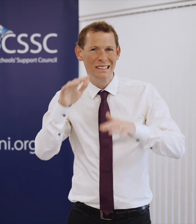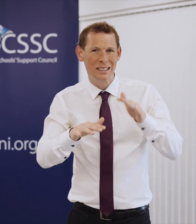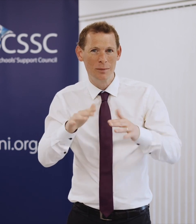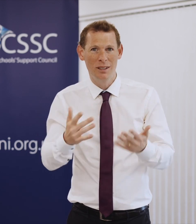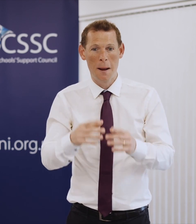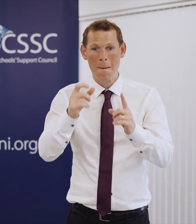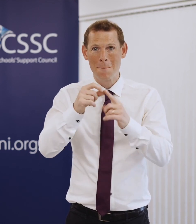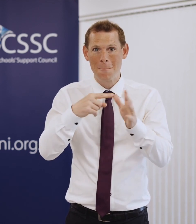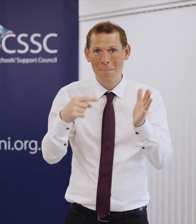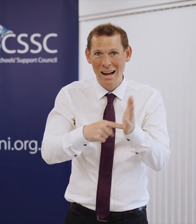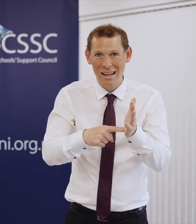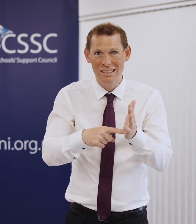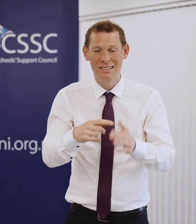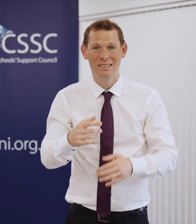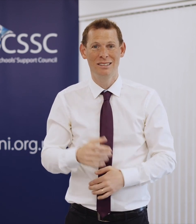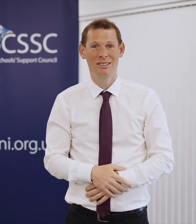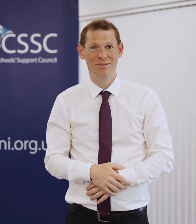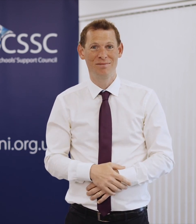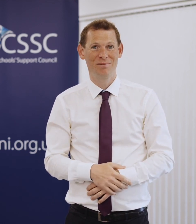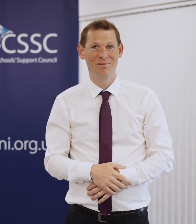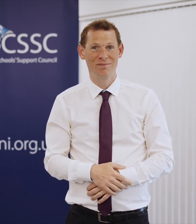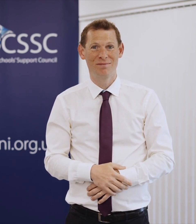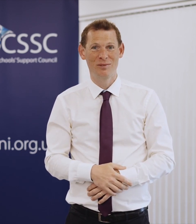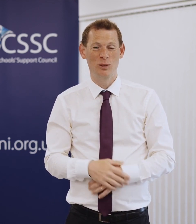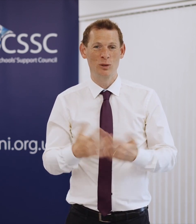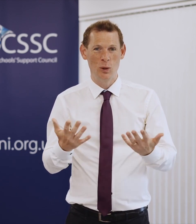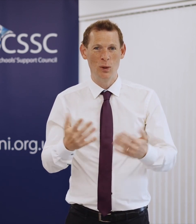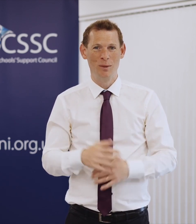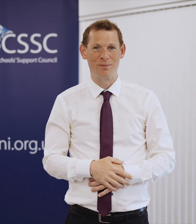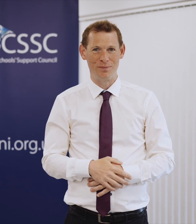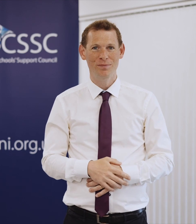Now it might have been Pat, could have been Pat, very similar.